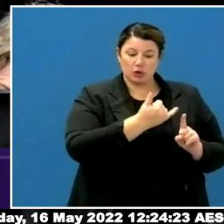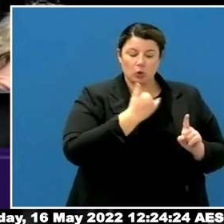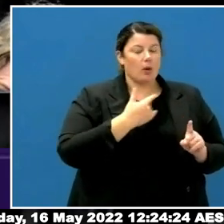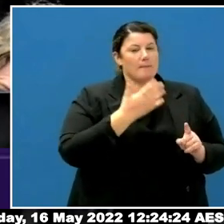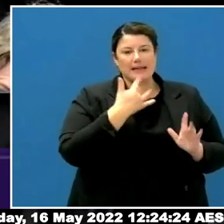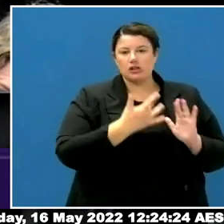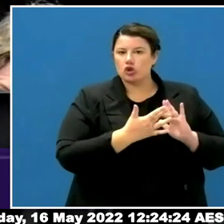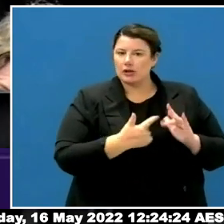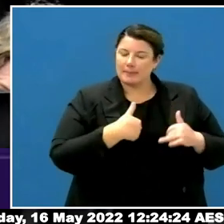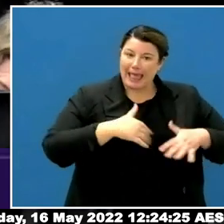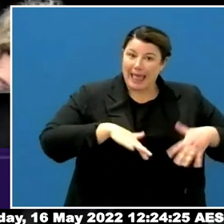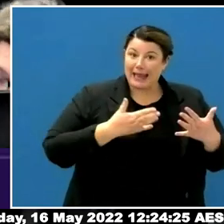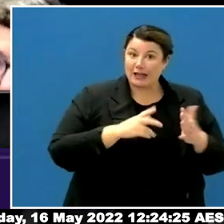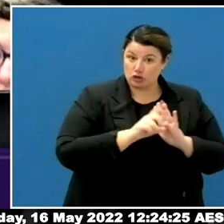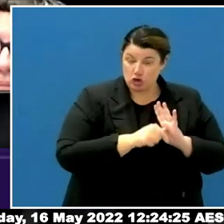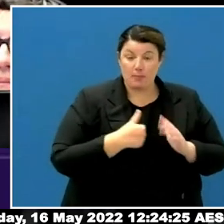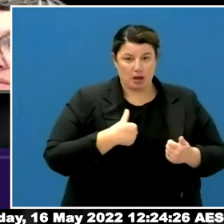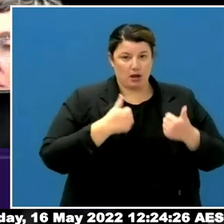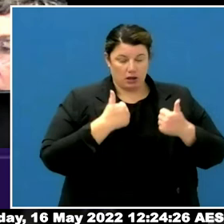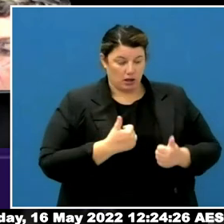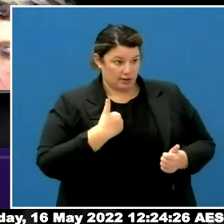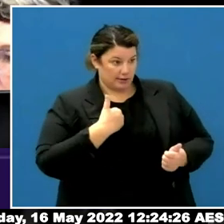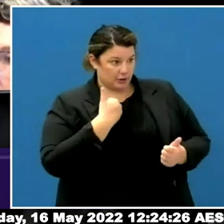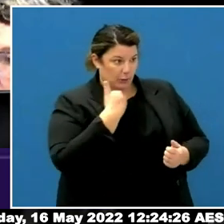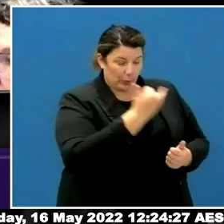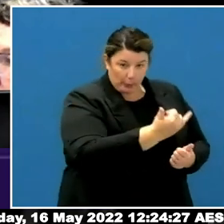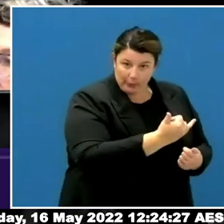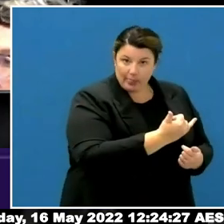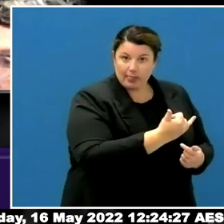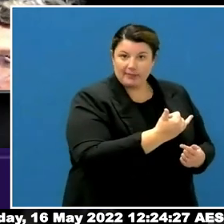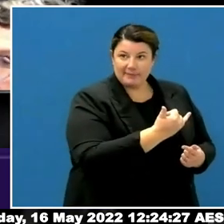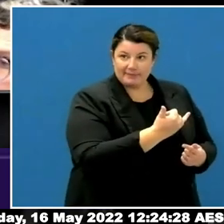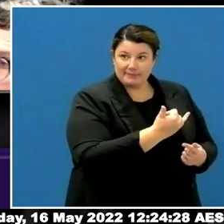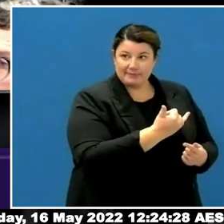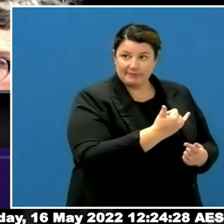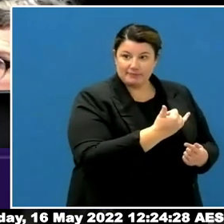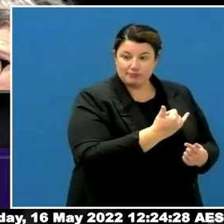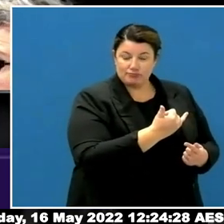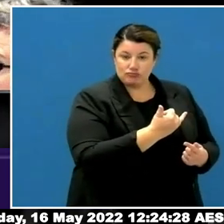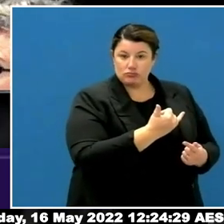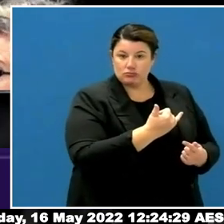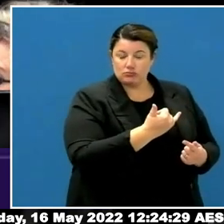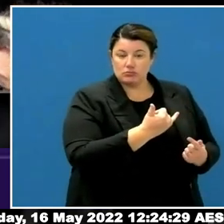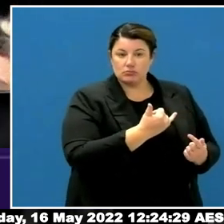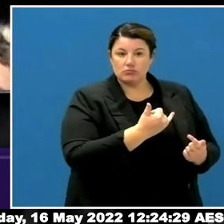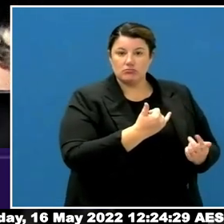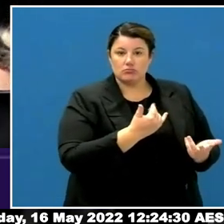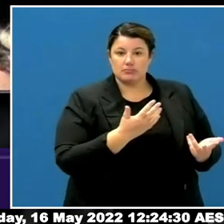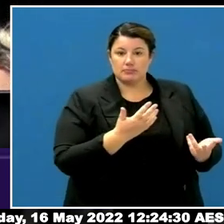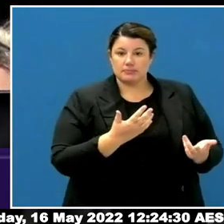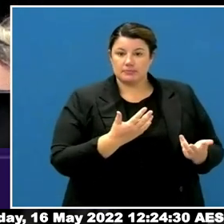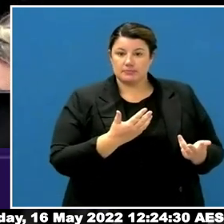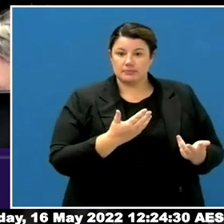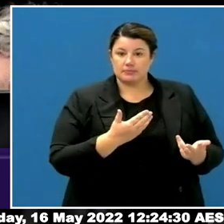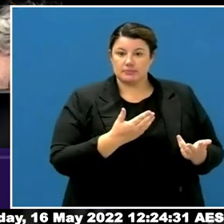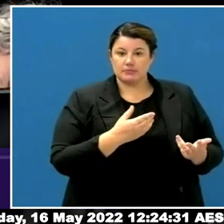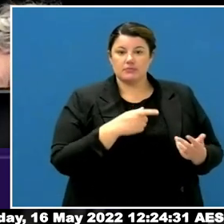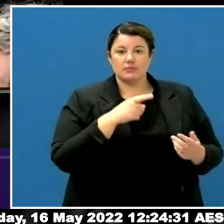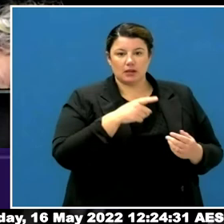Yes. I was repeatedly calling Mr Anderson. Mr Adamson.